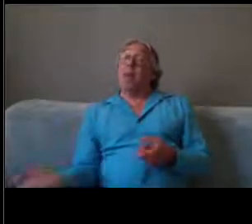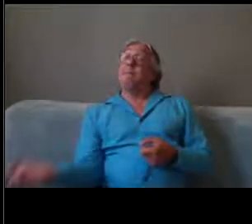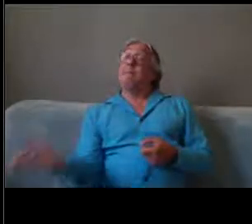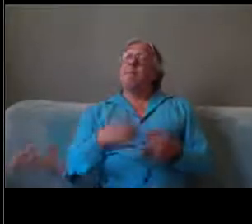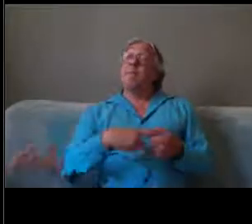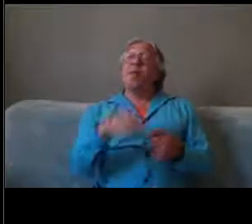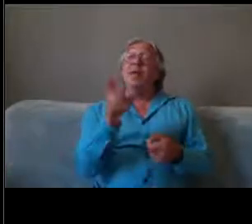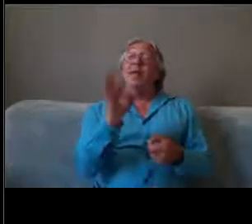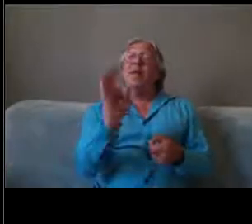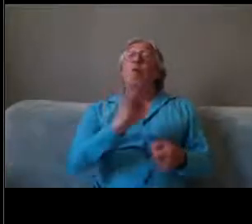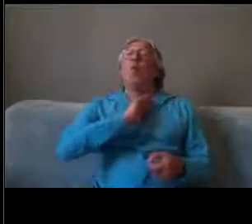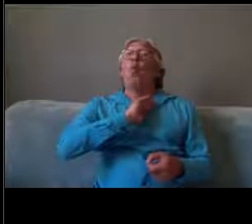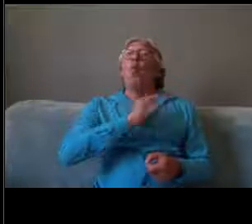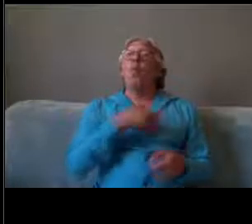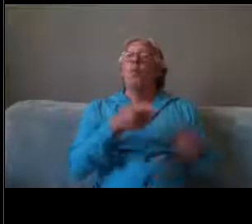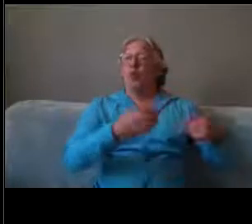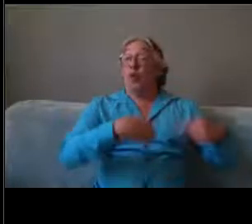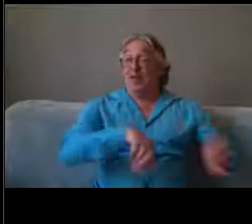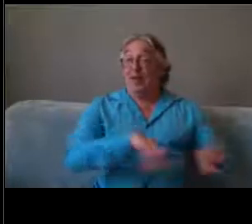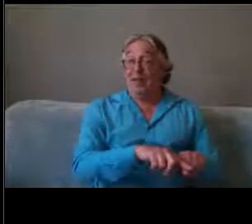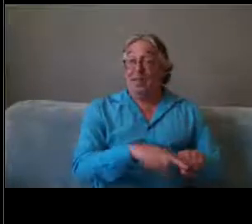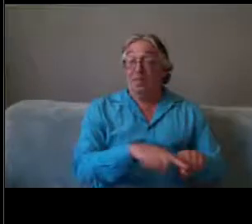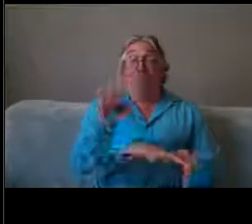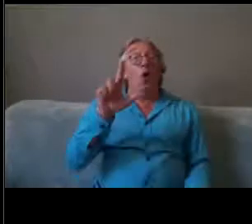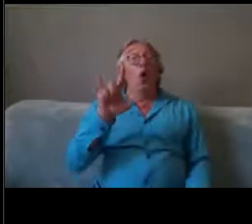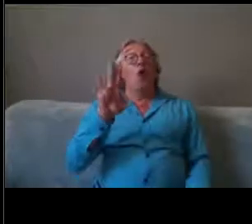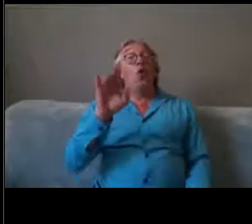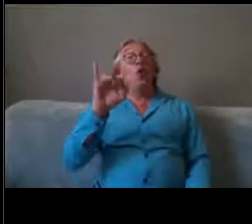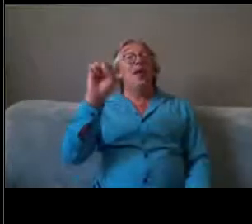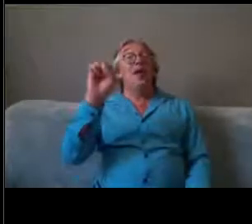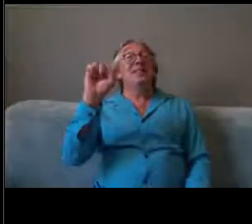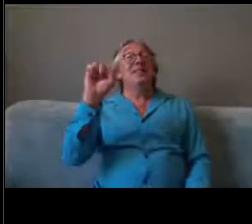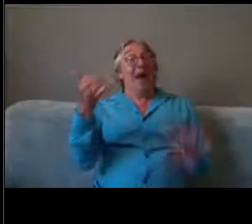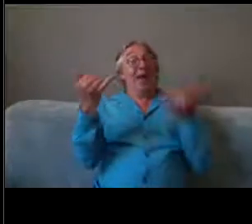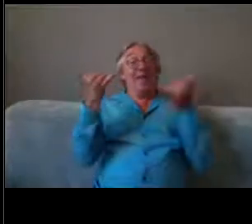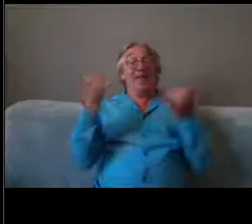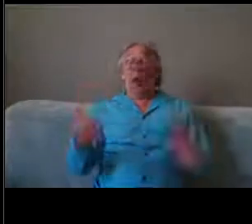from the European Commission Coordinator on Erasmus+